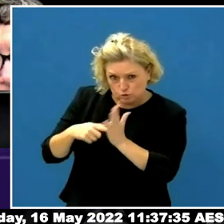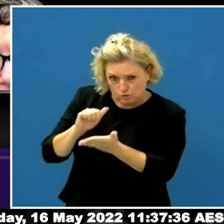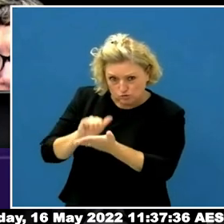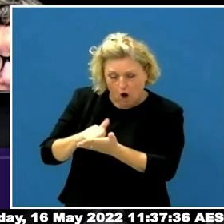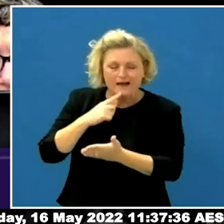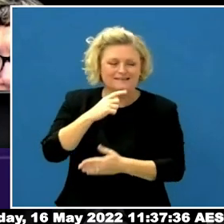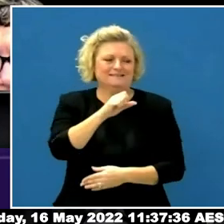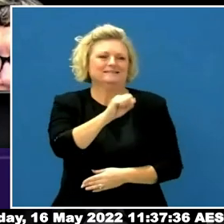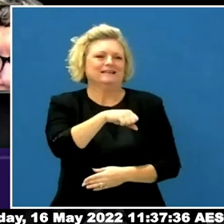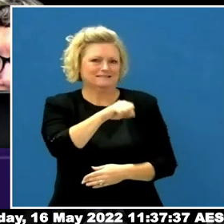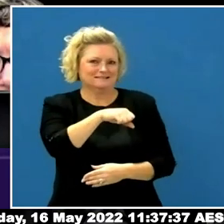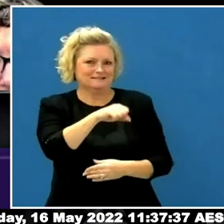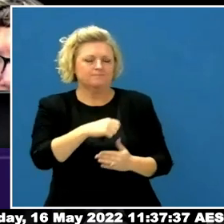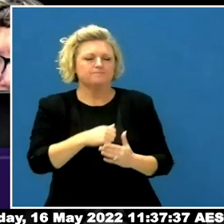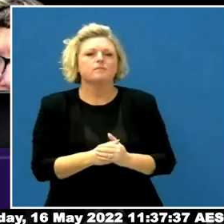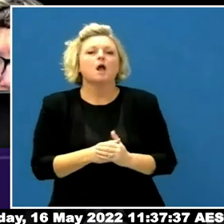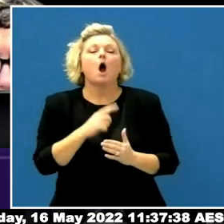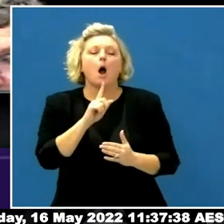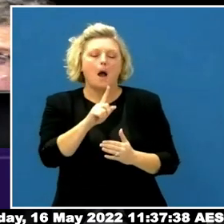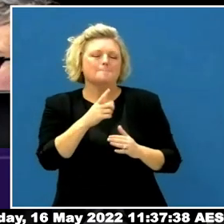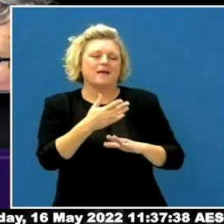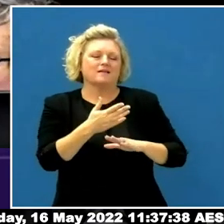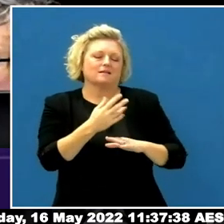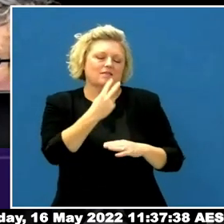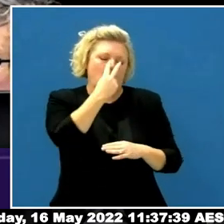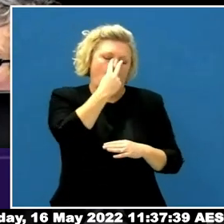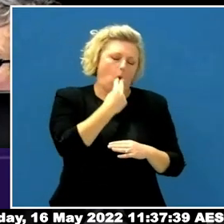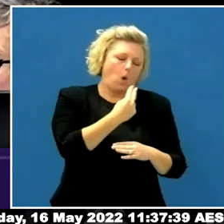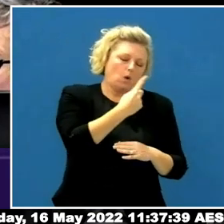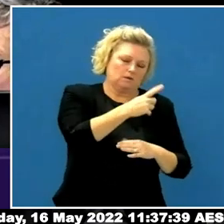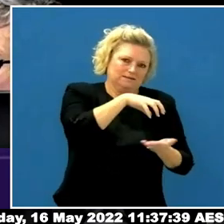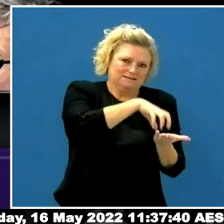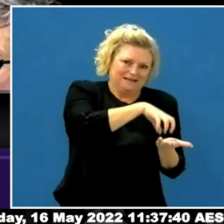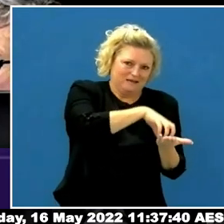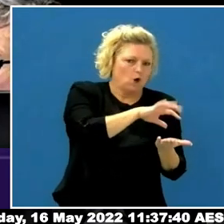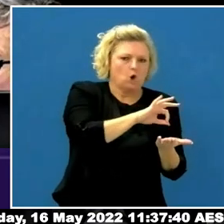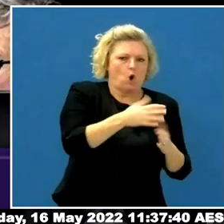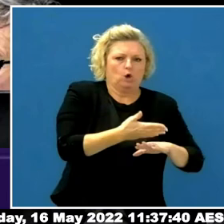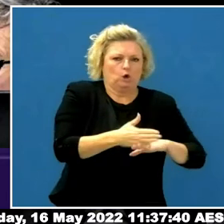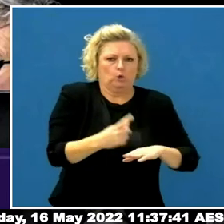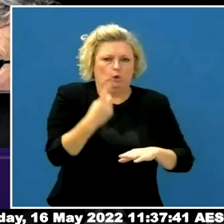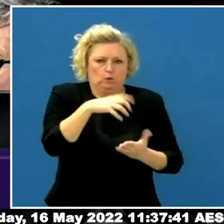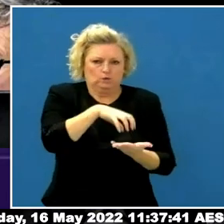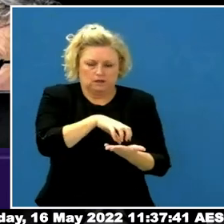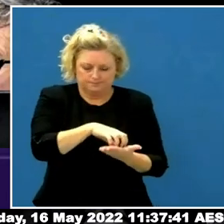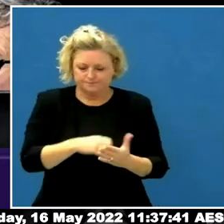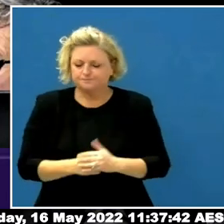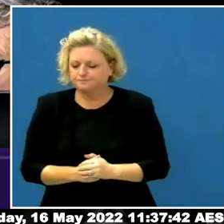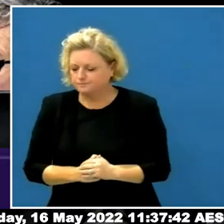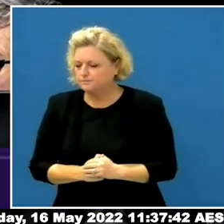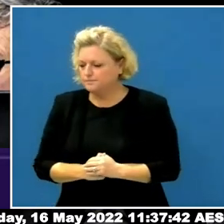Yes. MR FOGARTY: Jason also received personal care in the mornings from Afford?